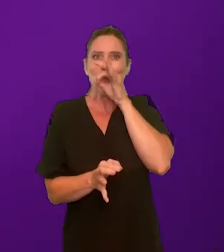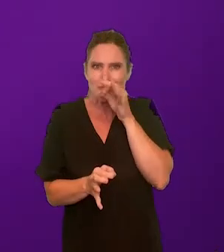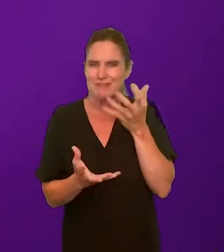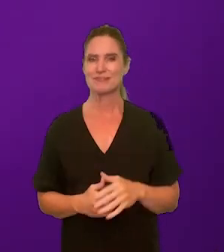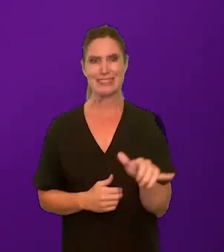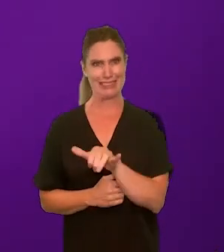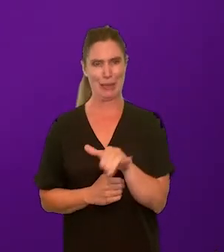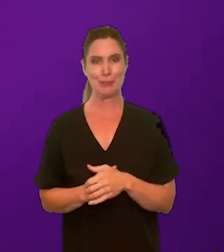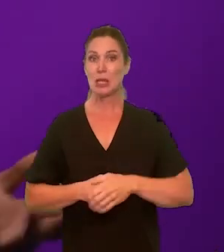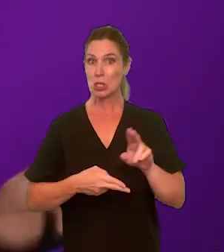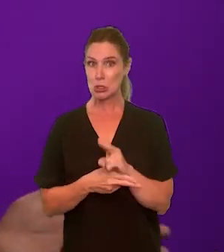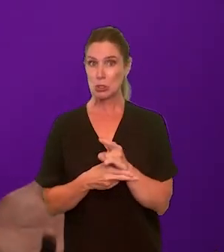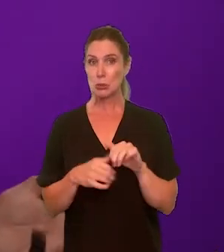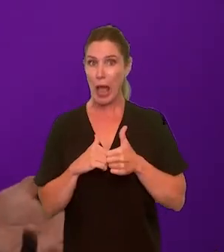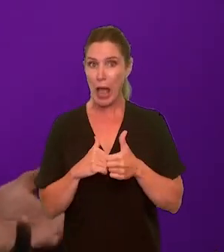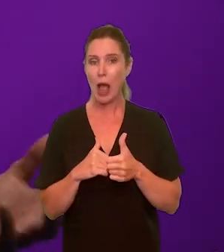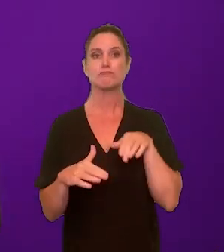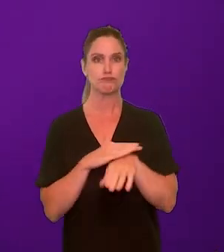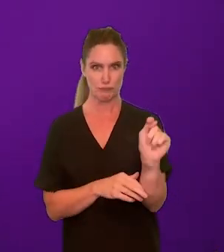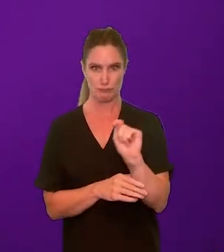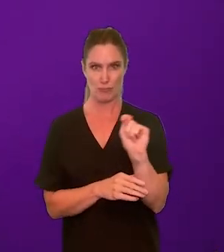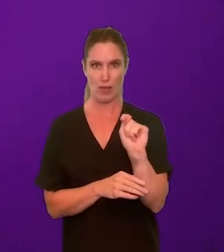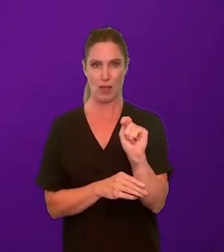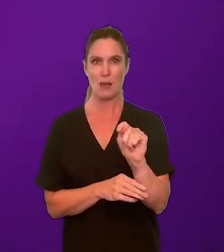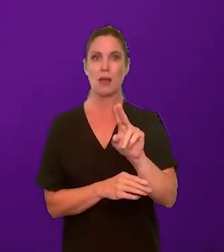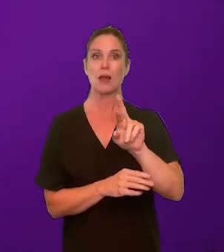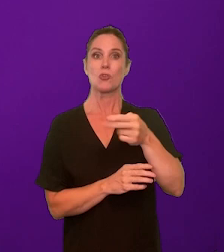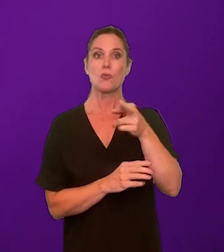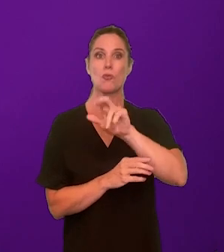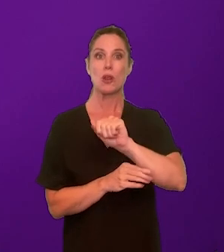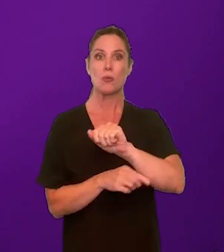To use them, users go into the bathroom, insert the catheter into the urethra